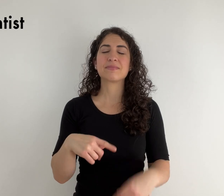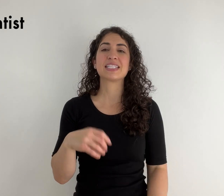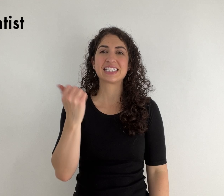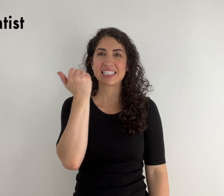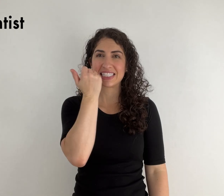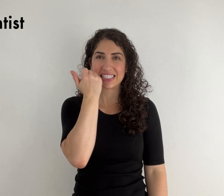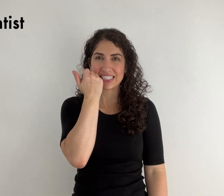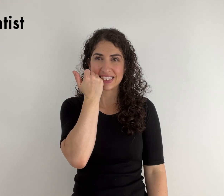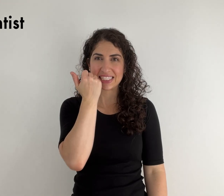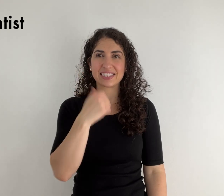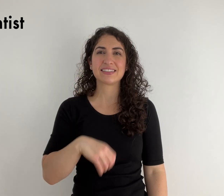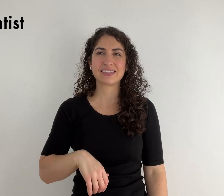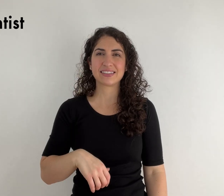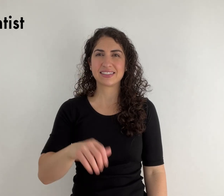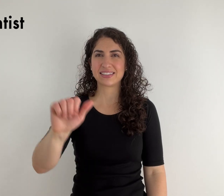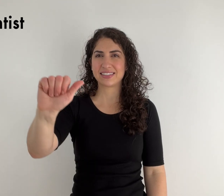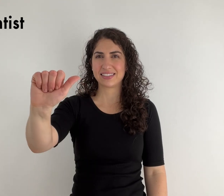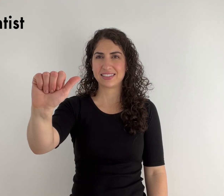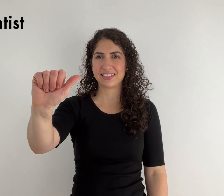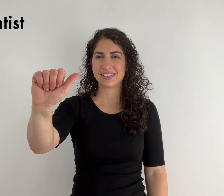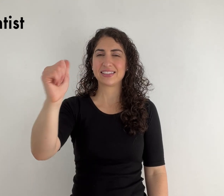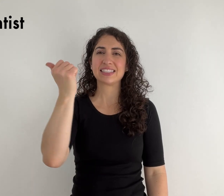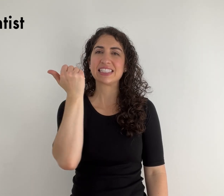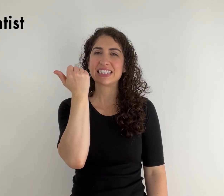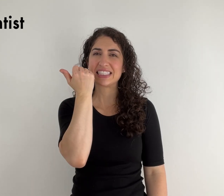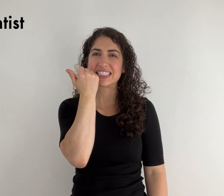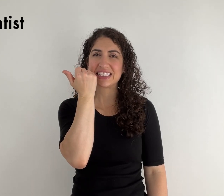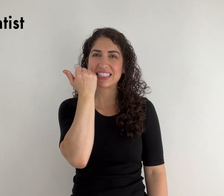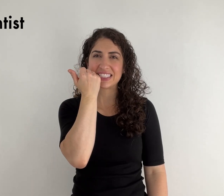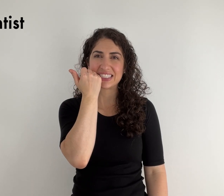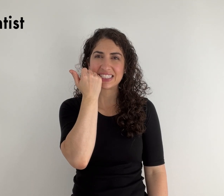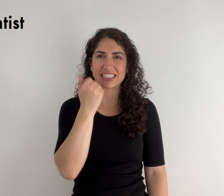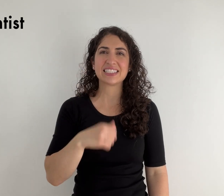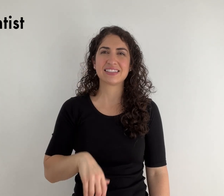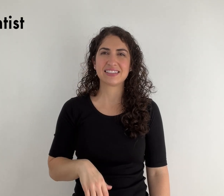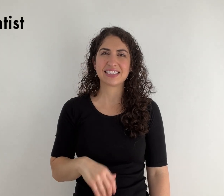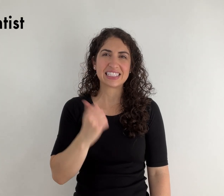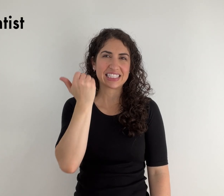DENTIST